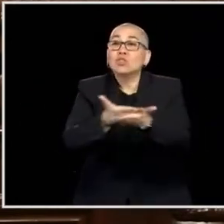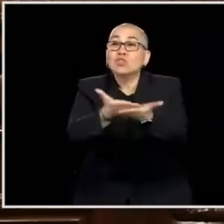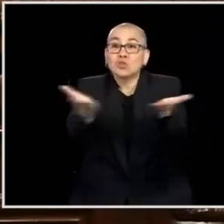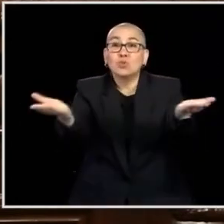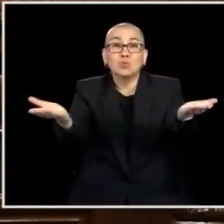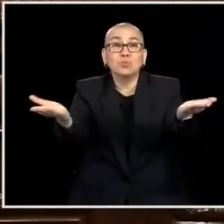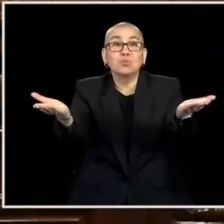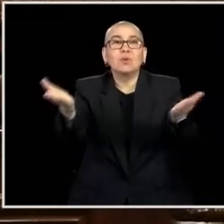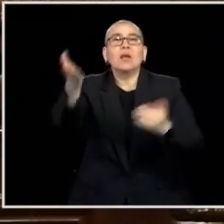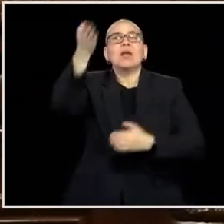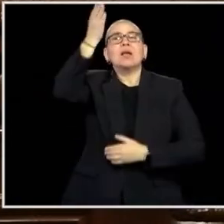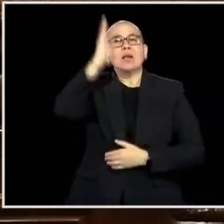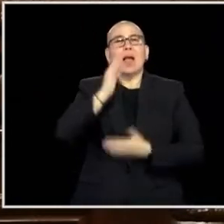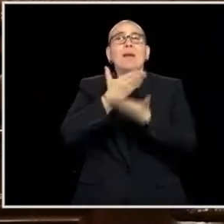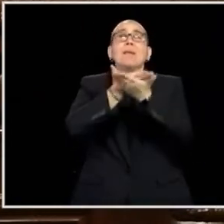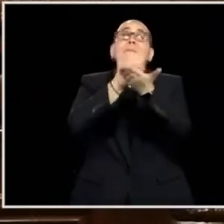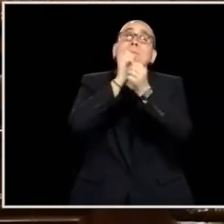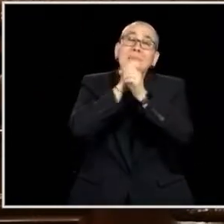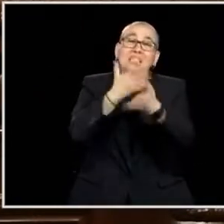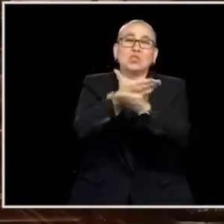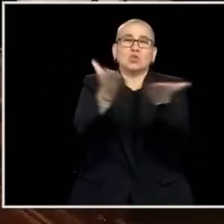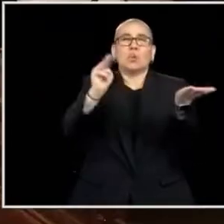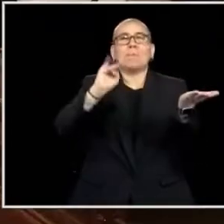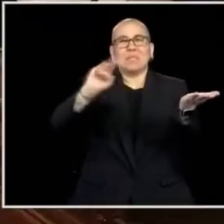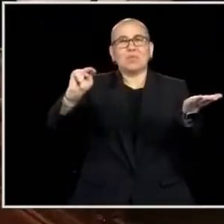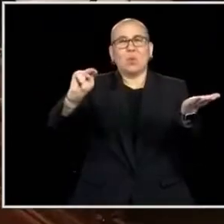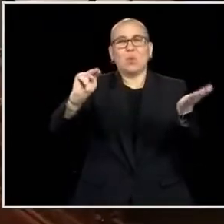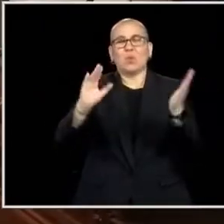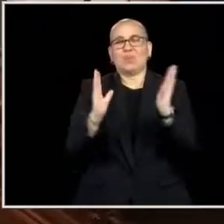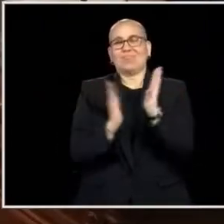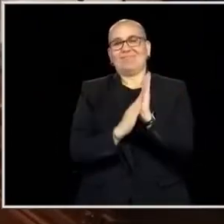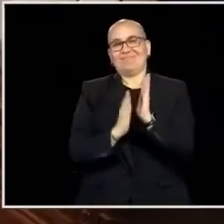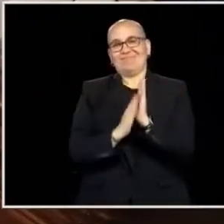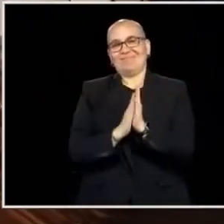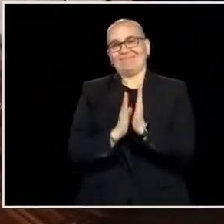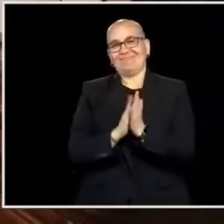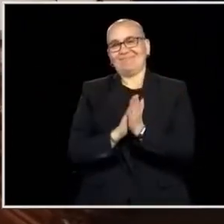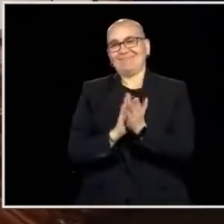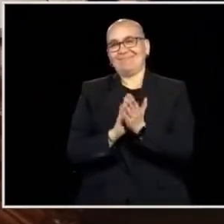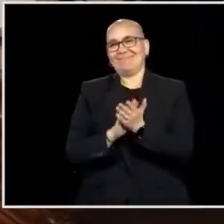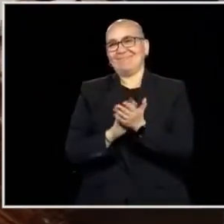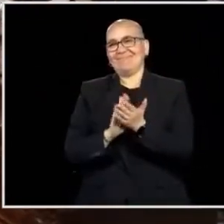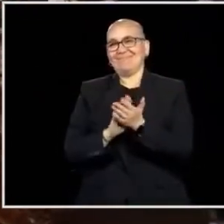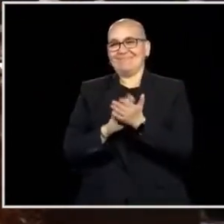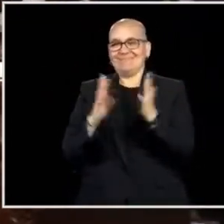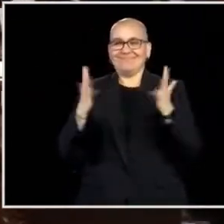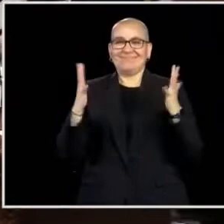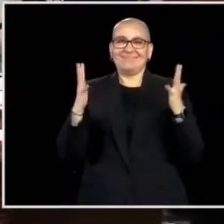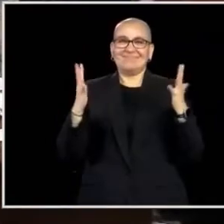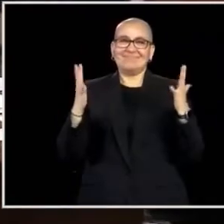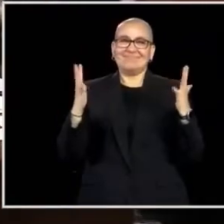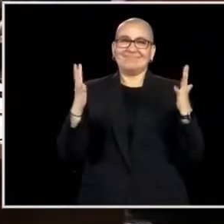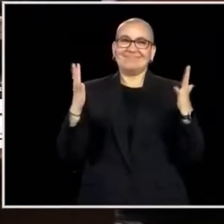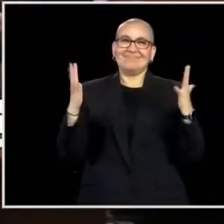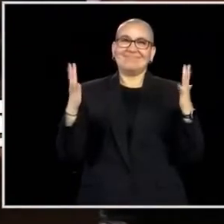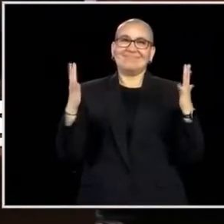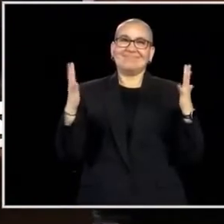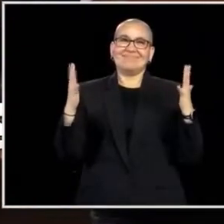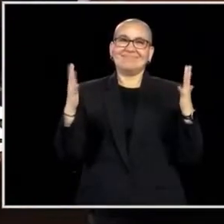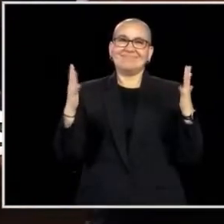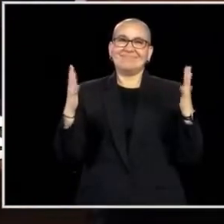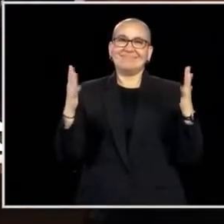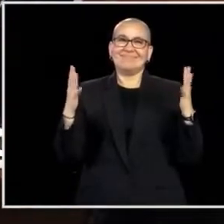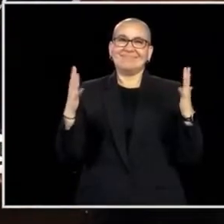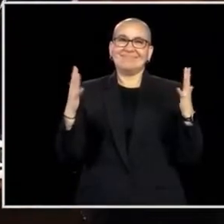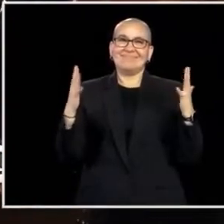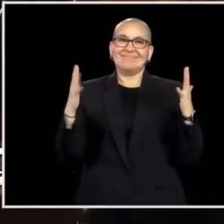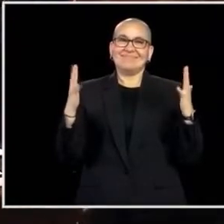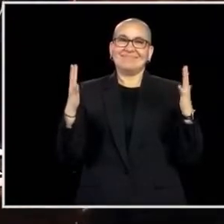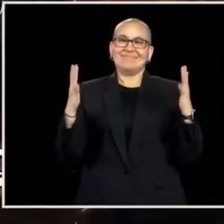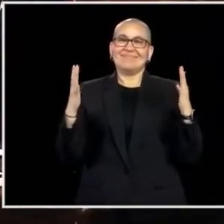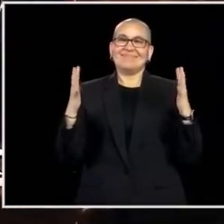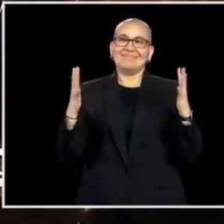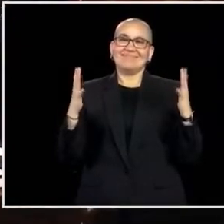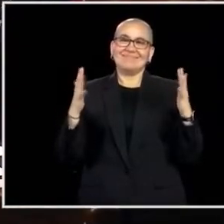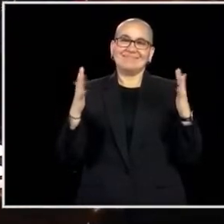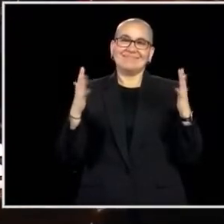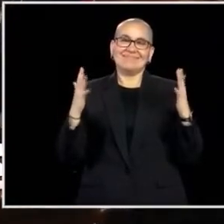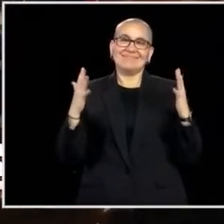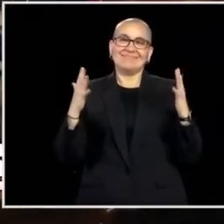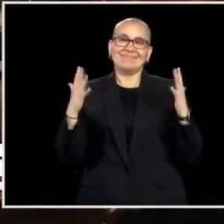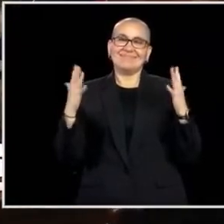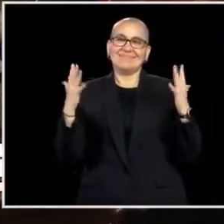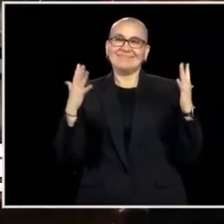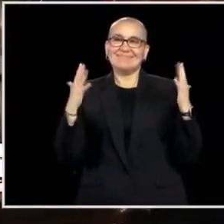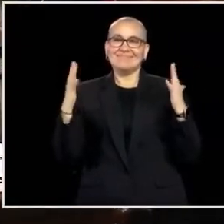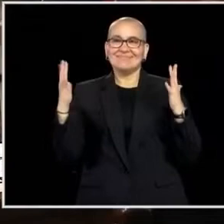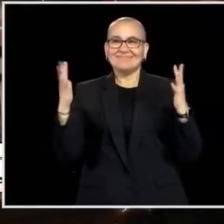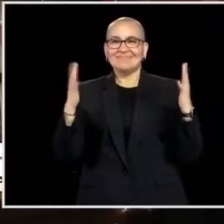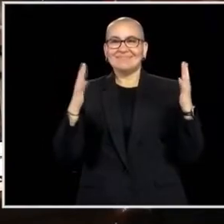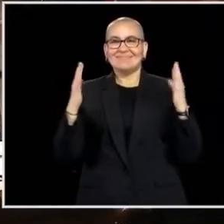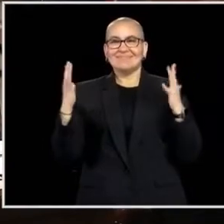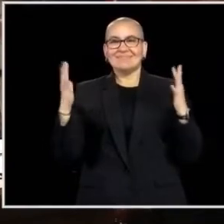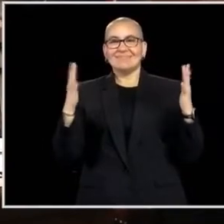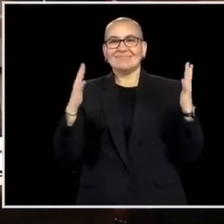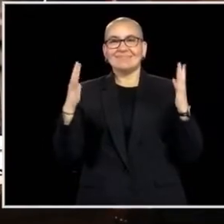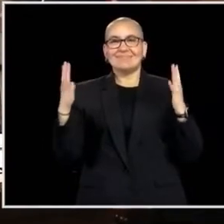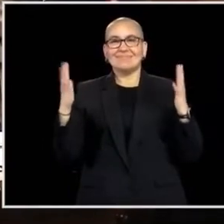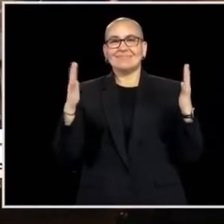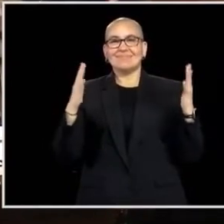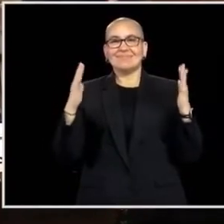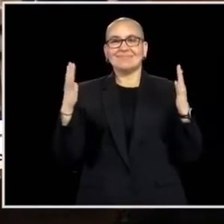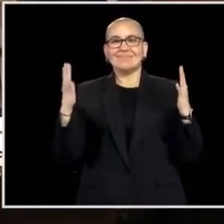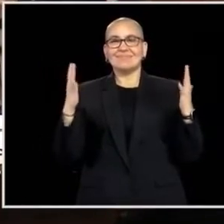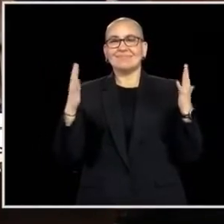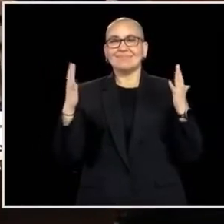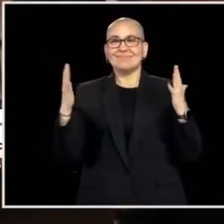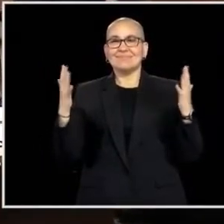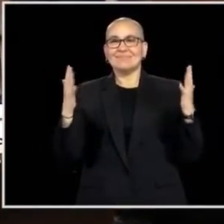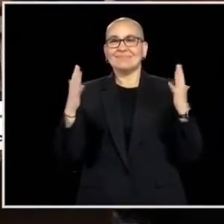AND MAY GOD BLESS MINNESOTA.